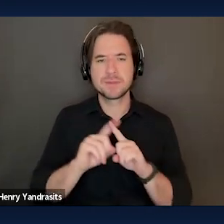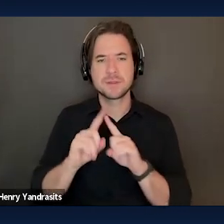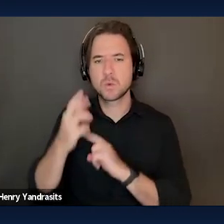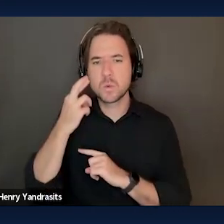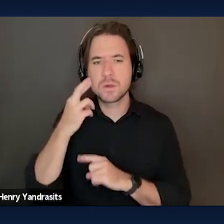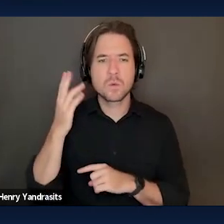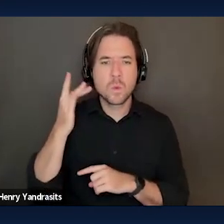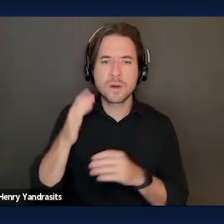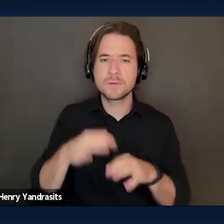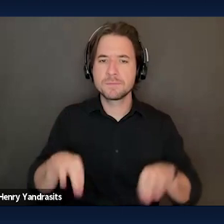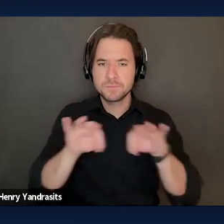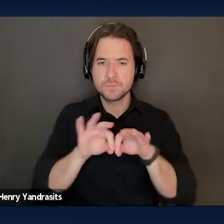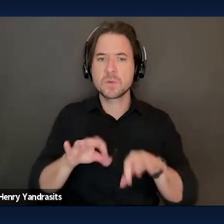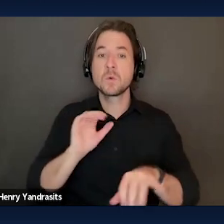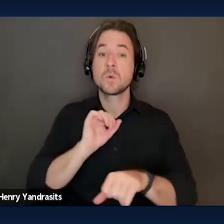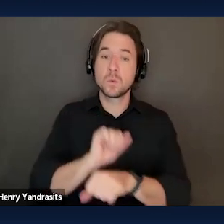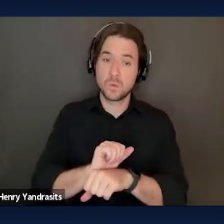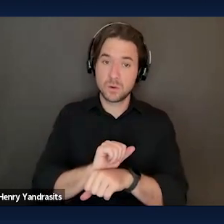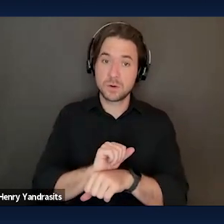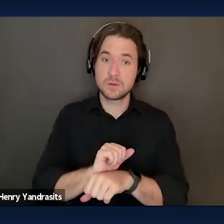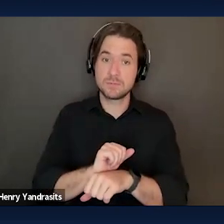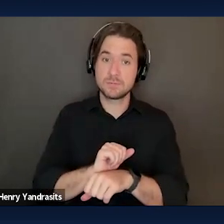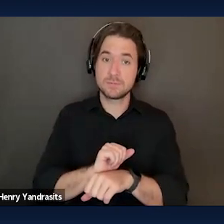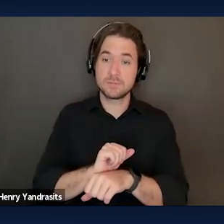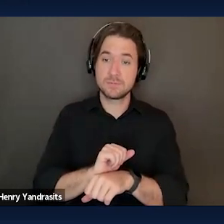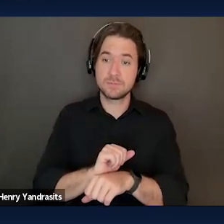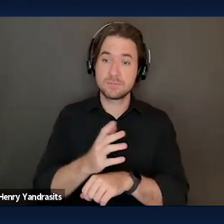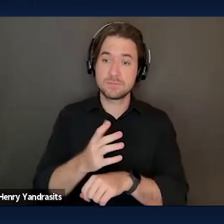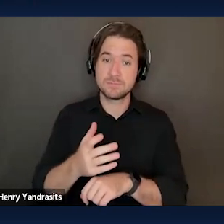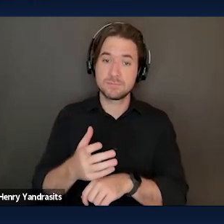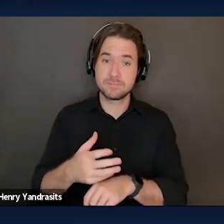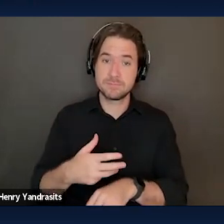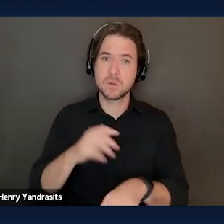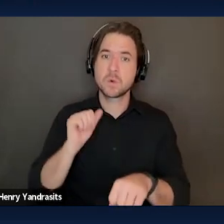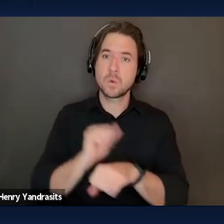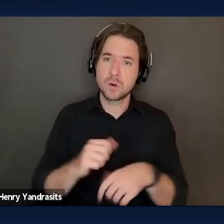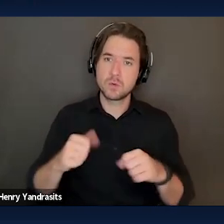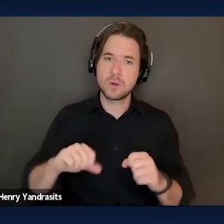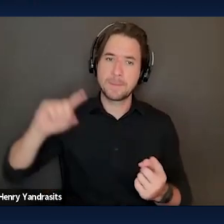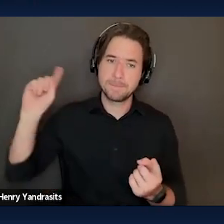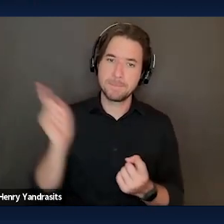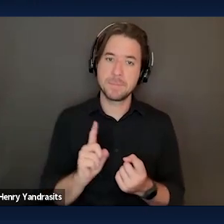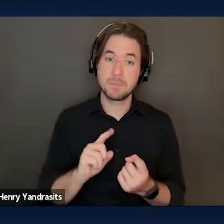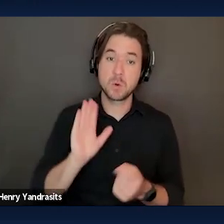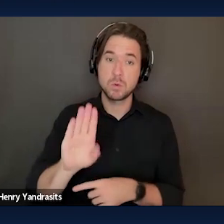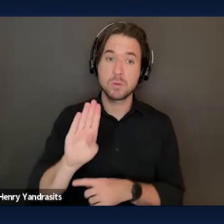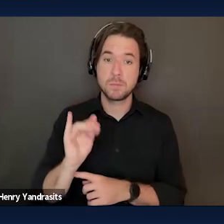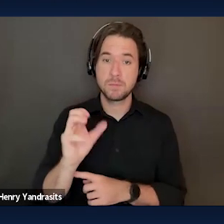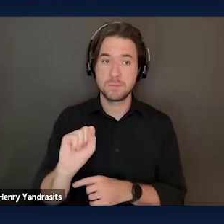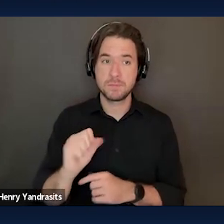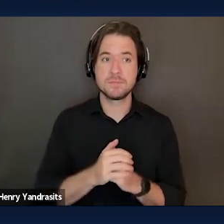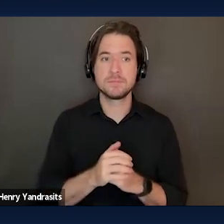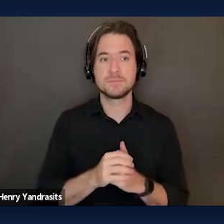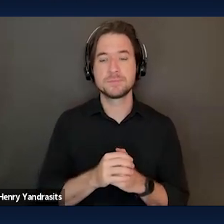It's important to work. to… minimize that amount of bias.